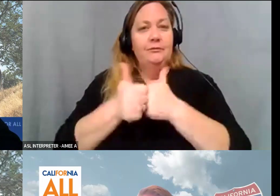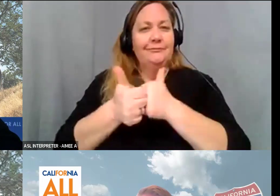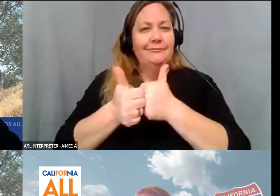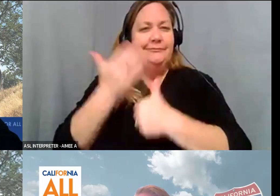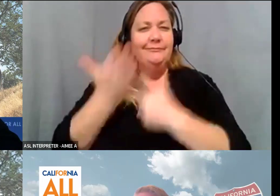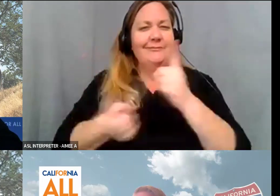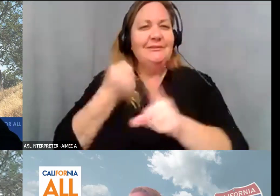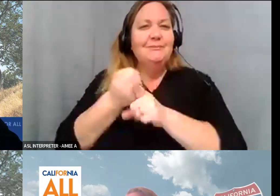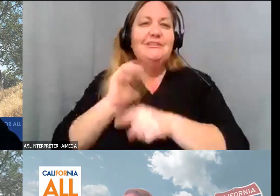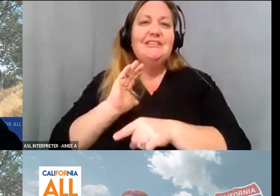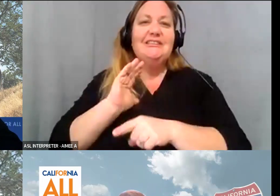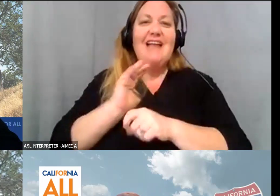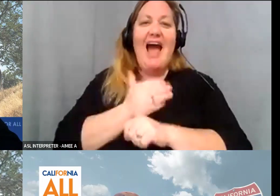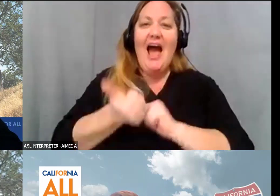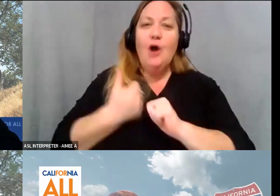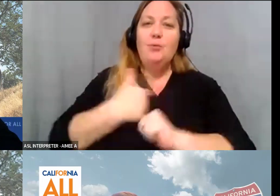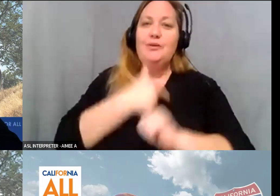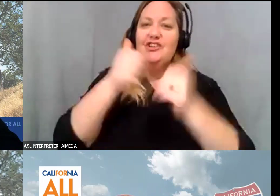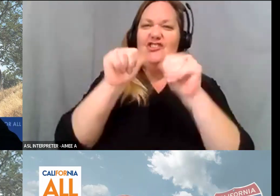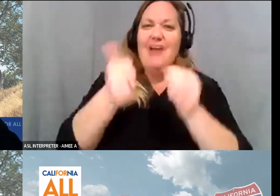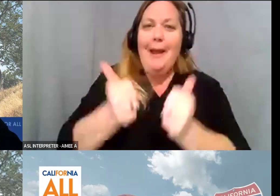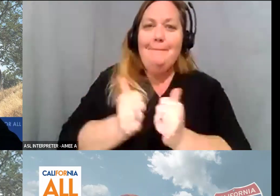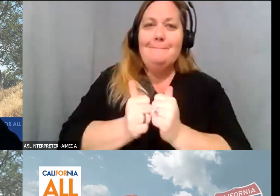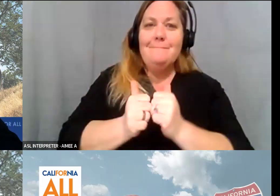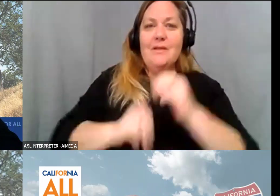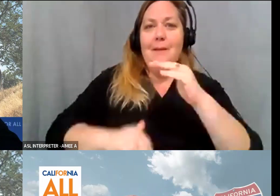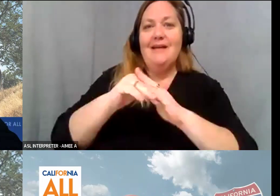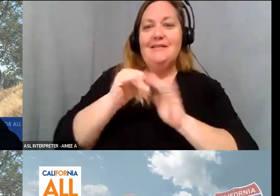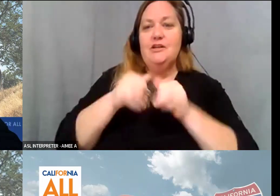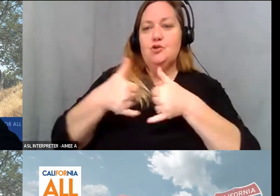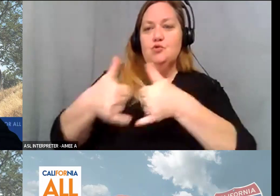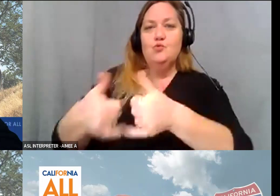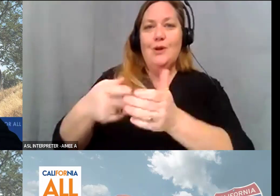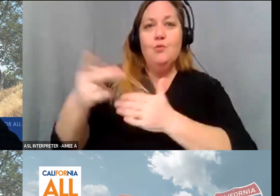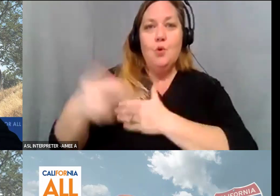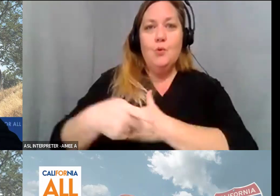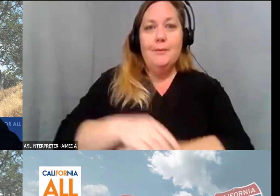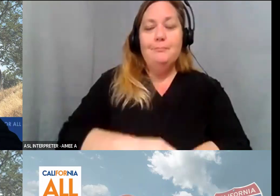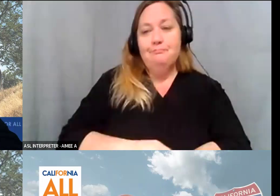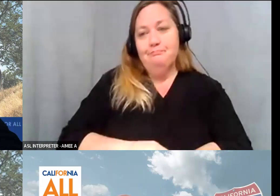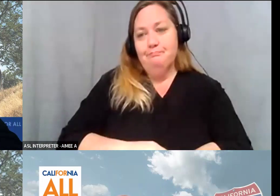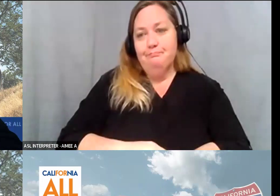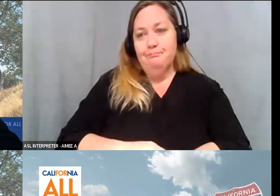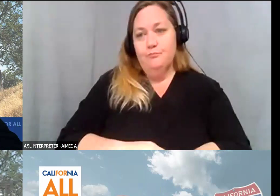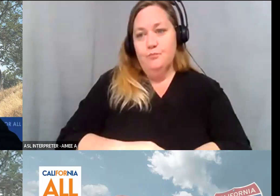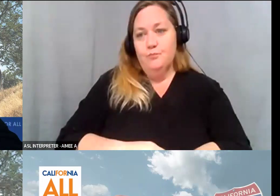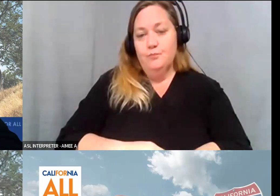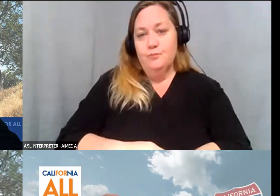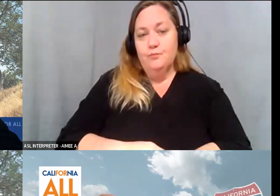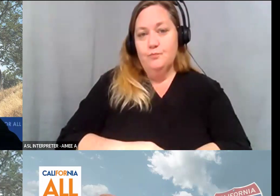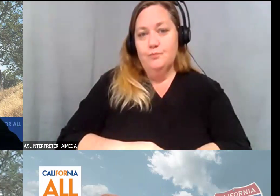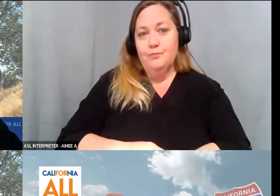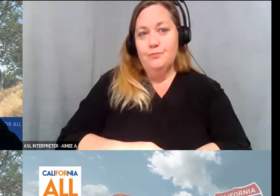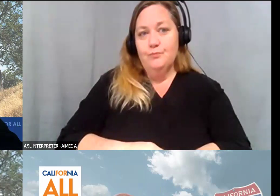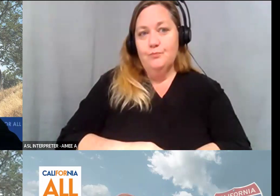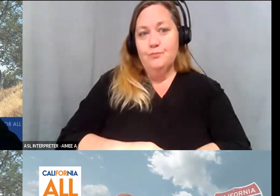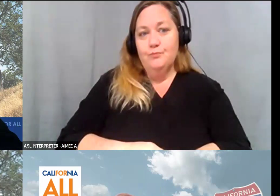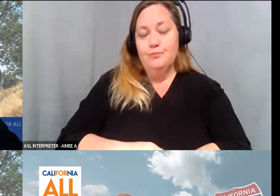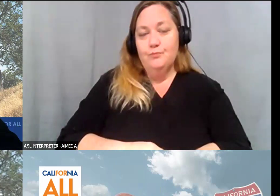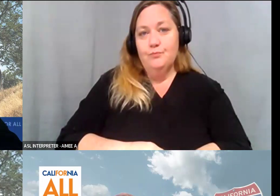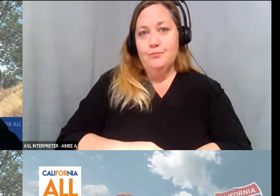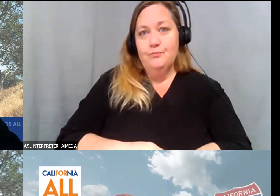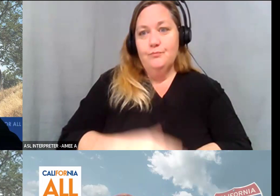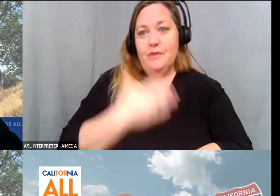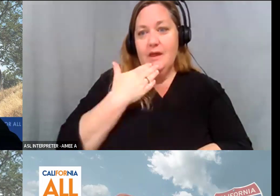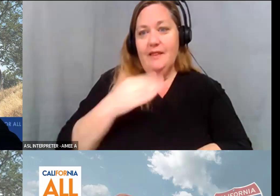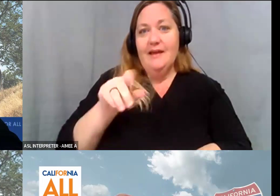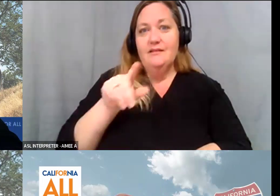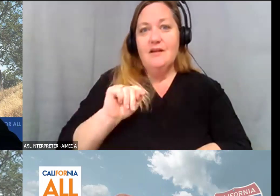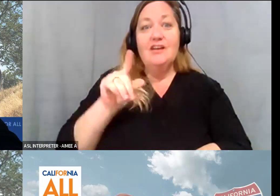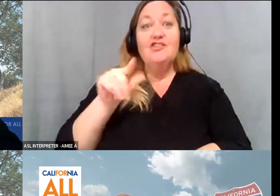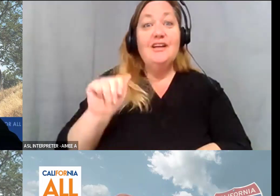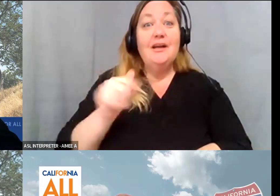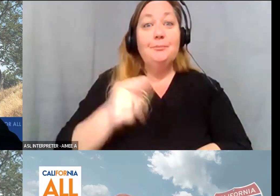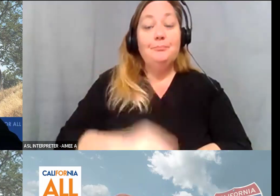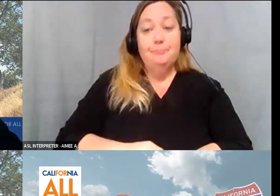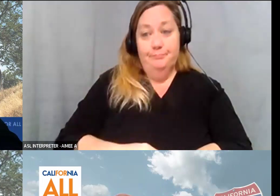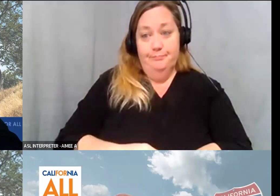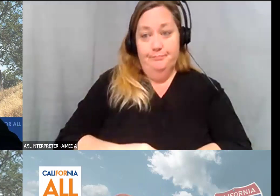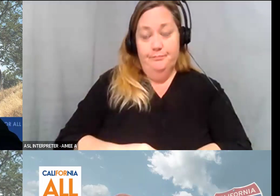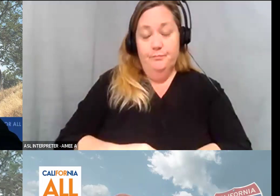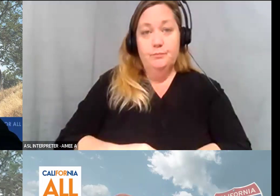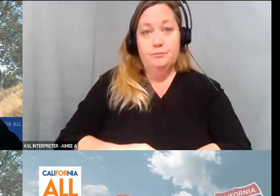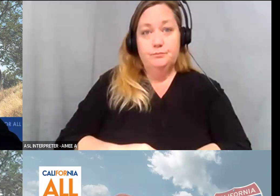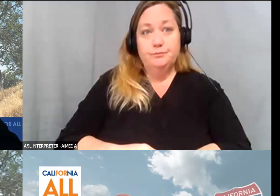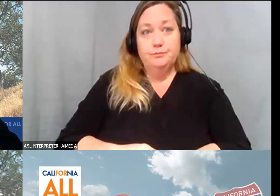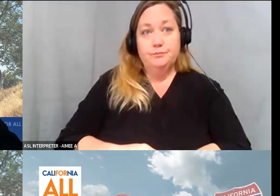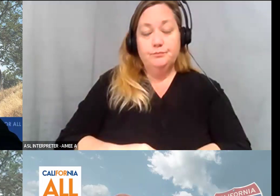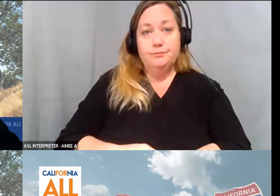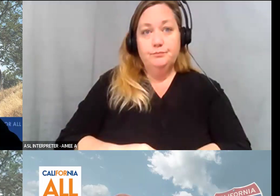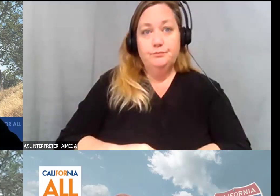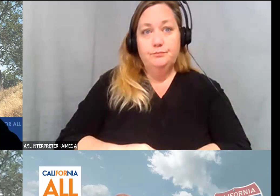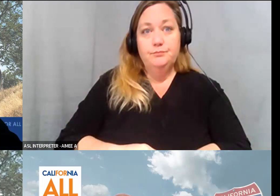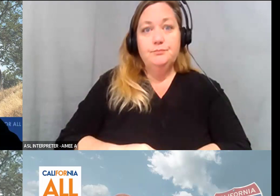how we can shape the Capacity Grant program. Thanks, Scott. Gina?